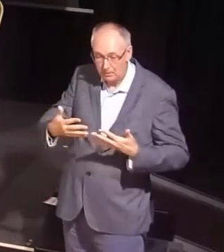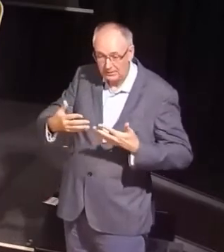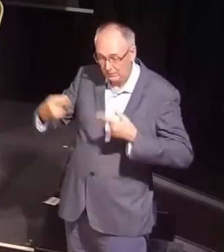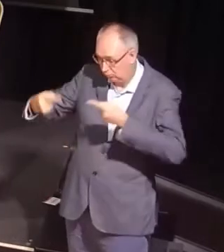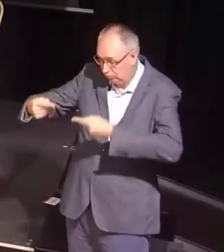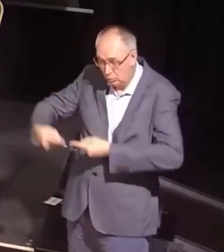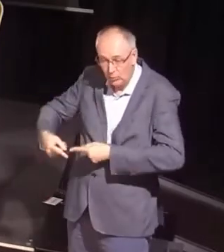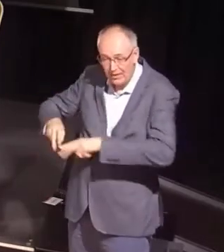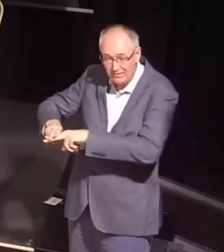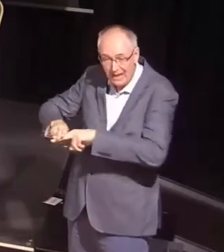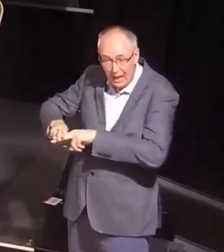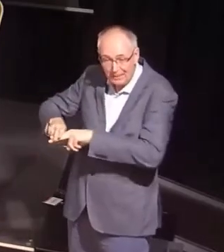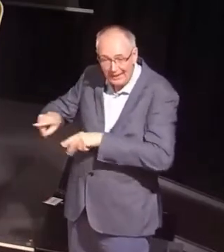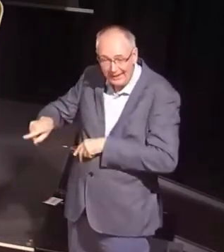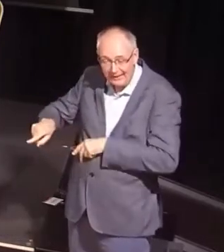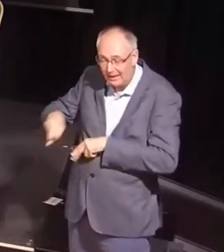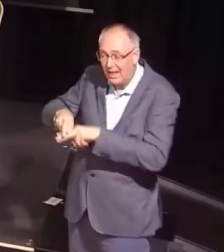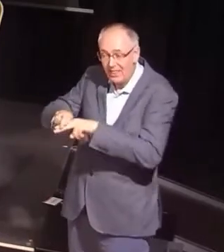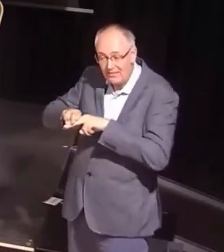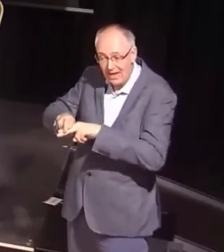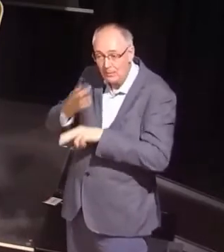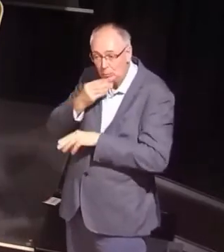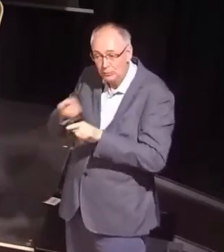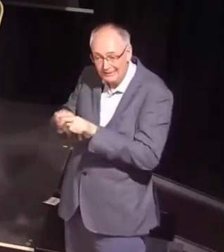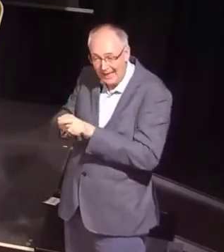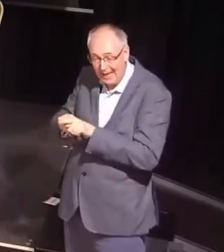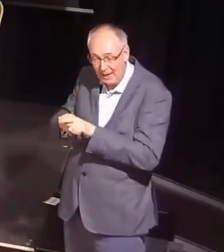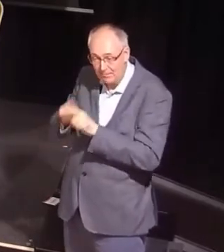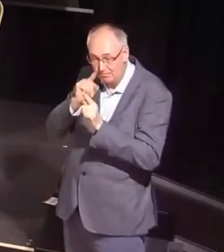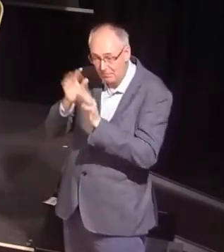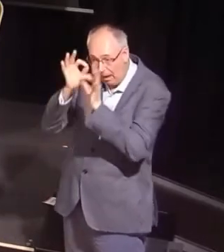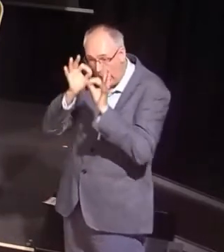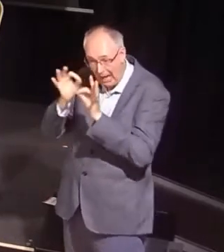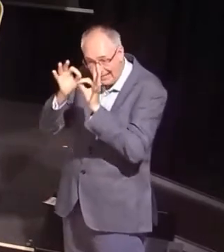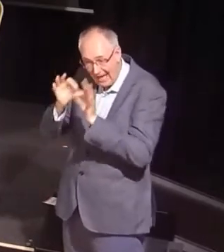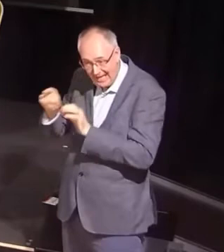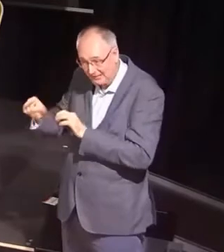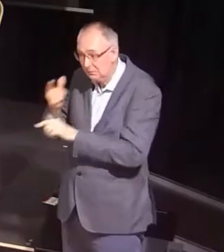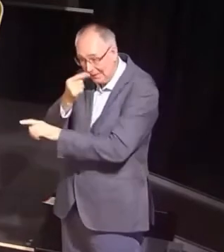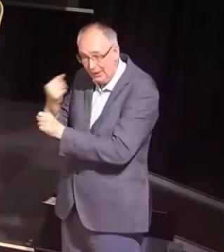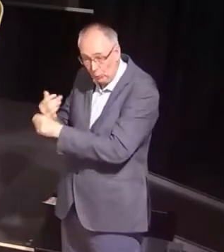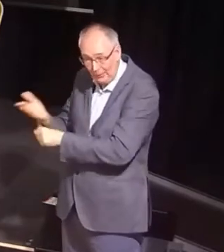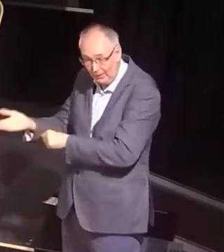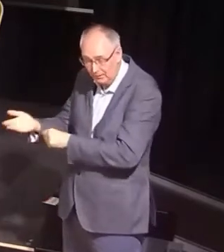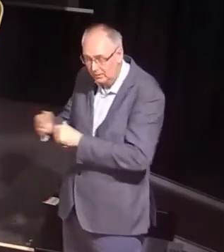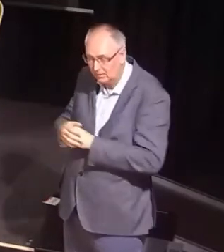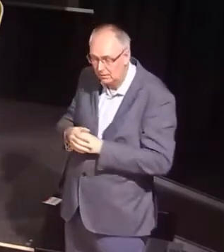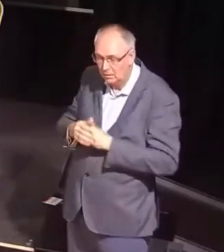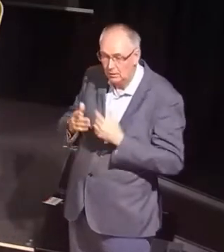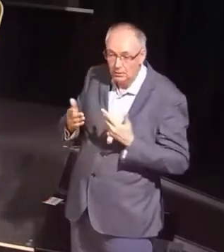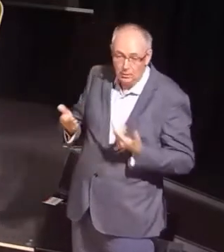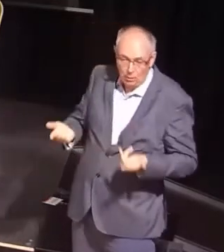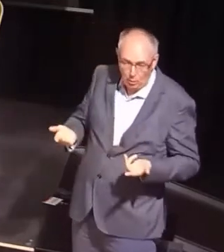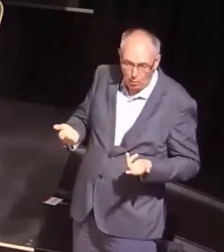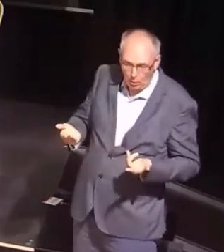where the family is either also using eye gaze, because that works, or they're using keyboard-mouse